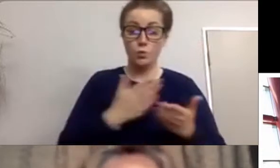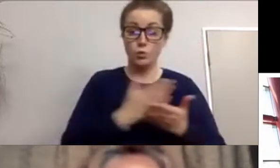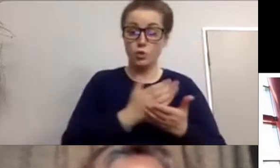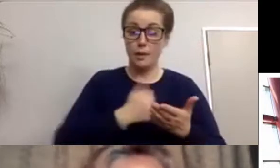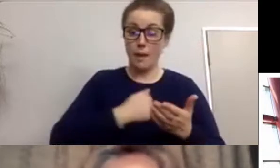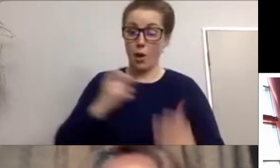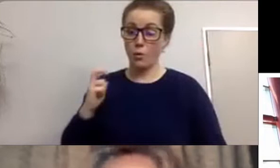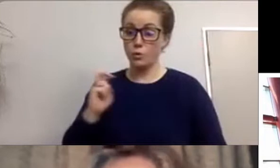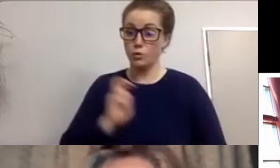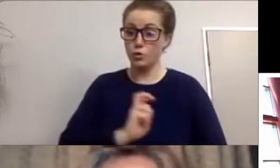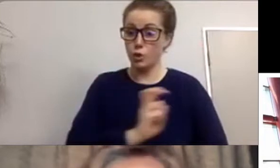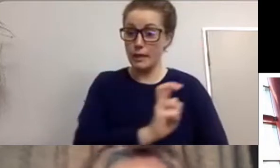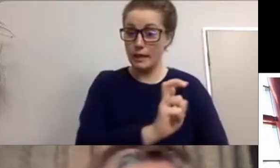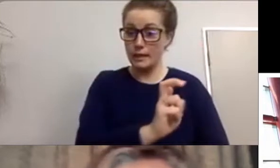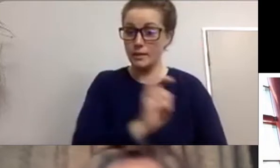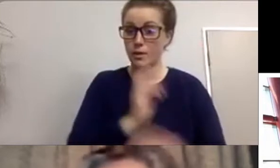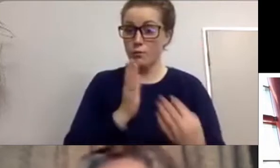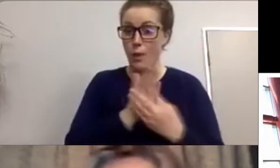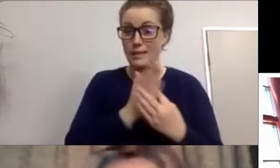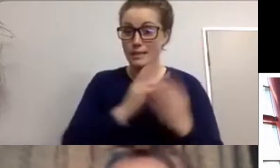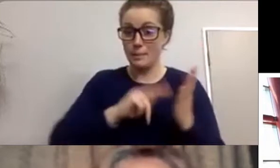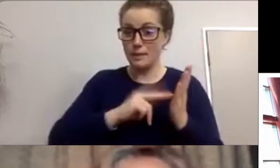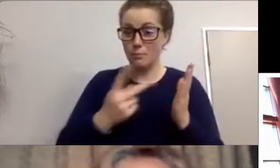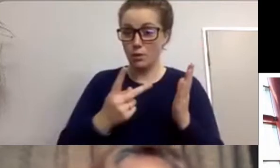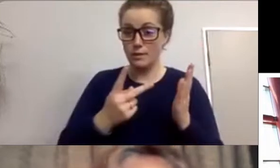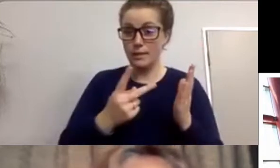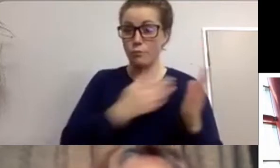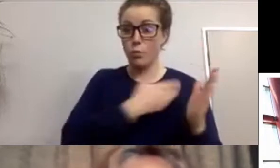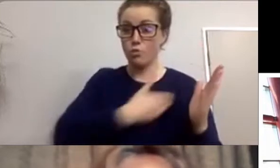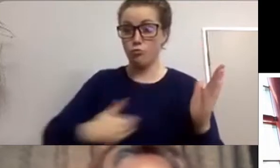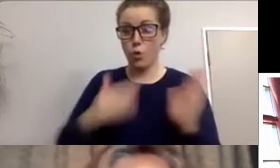developing an accessibility policy for the Royal New Zealand Ballet, the second